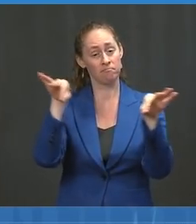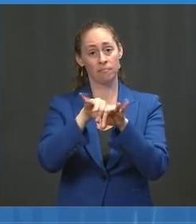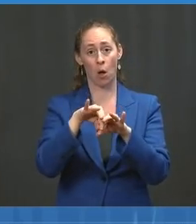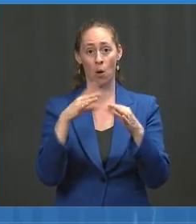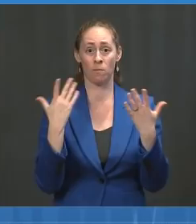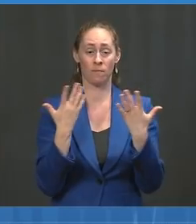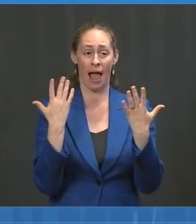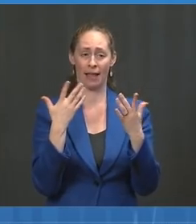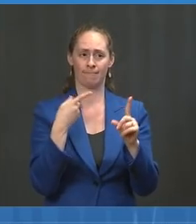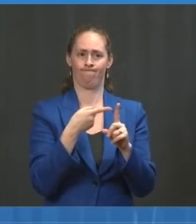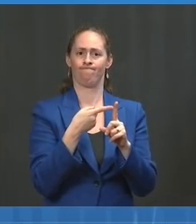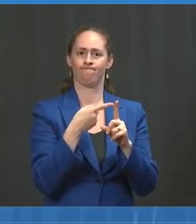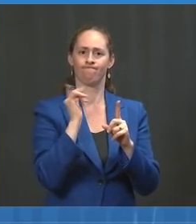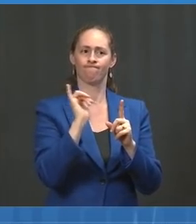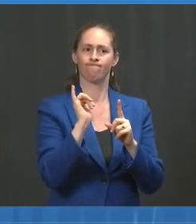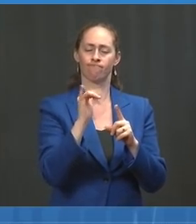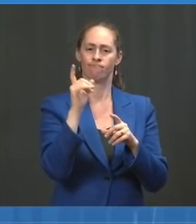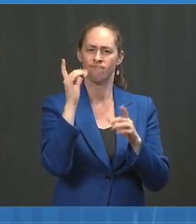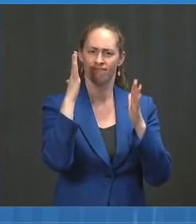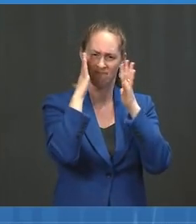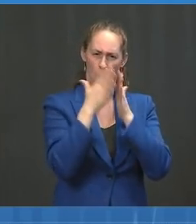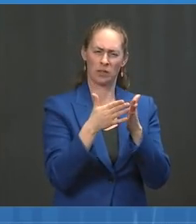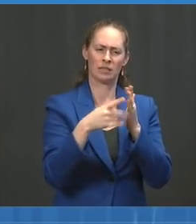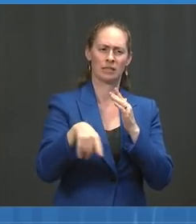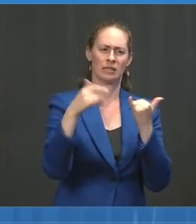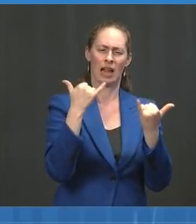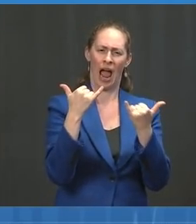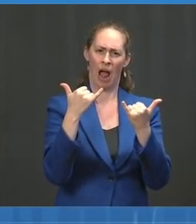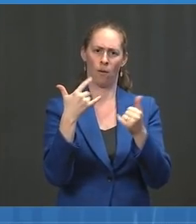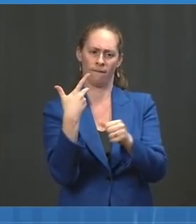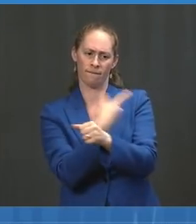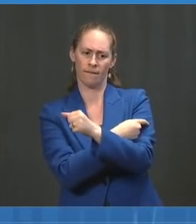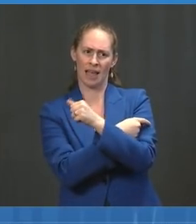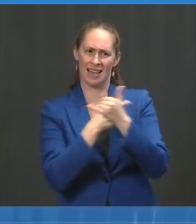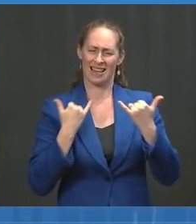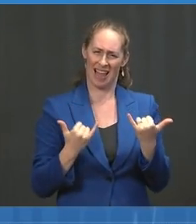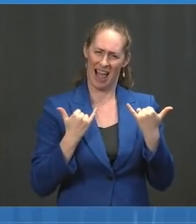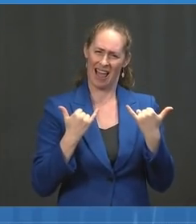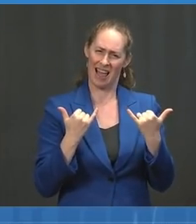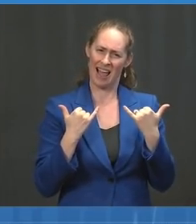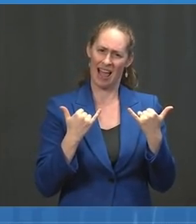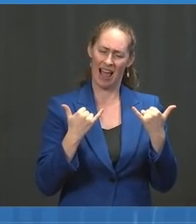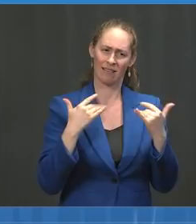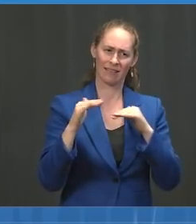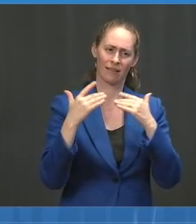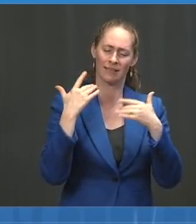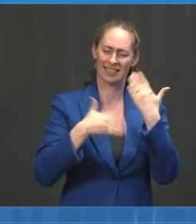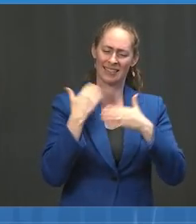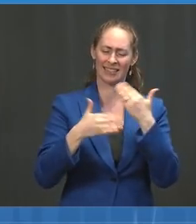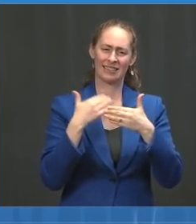as we possibly can, as quickly and as efficiently we can -- particularly in the context of the BLA